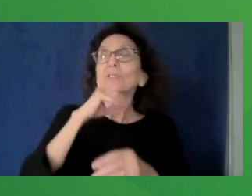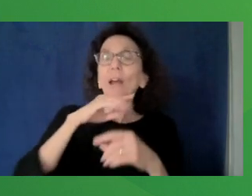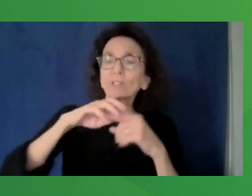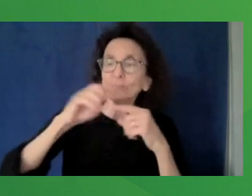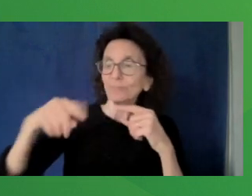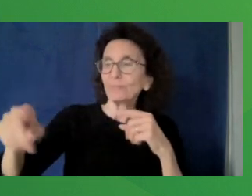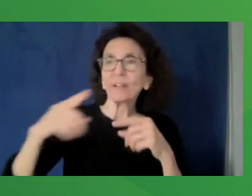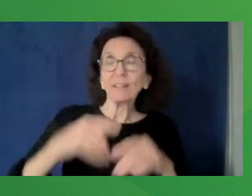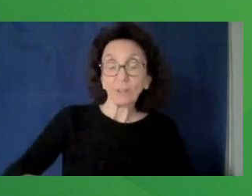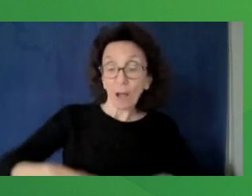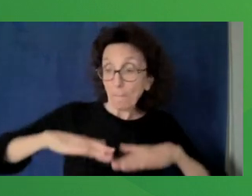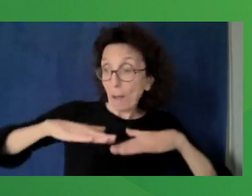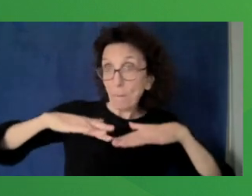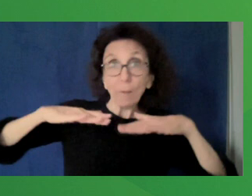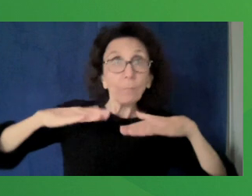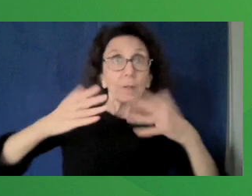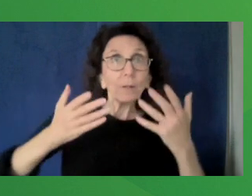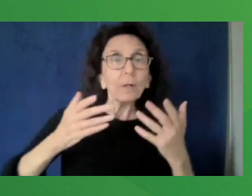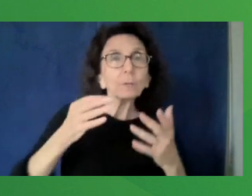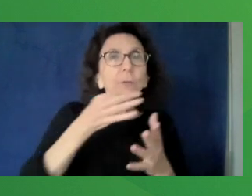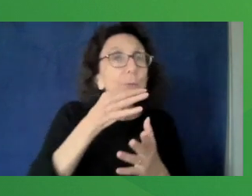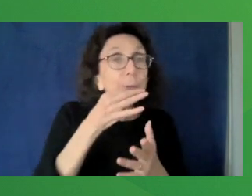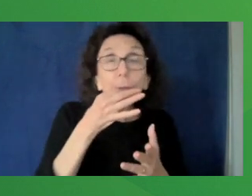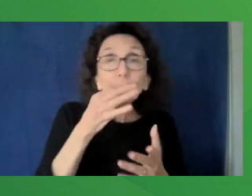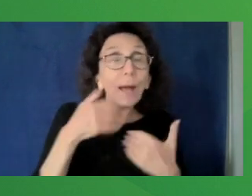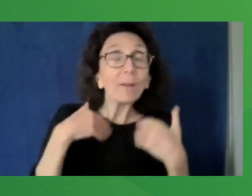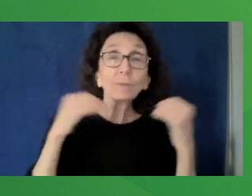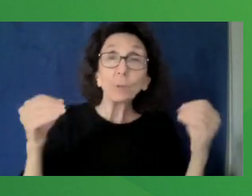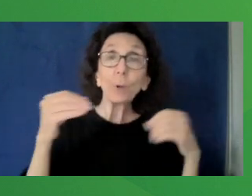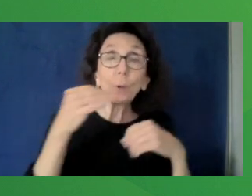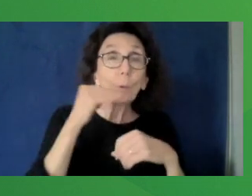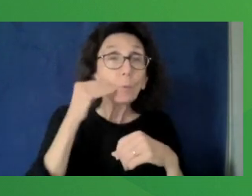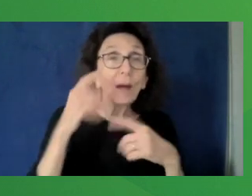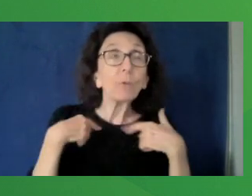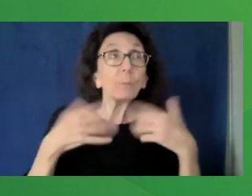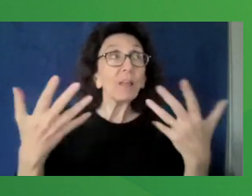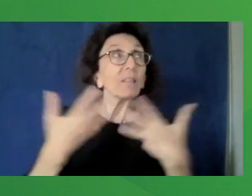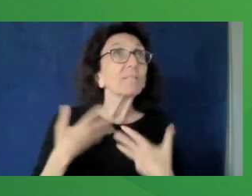their feet. Sooner or later, we won't have a home, and we'll be alone. Clean up the world for your